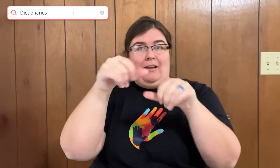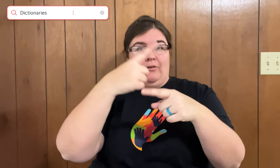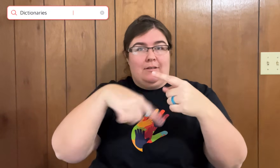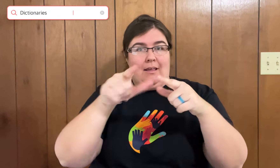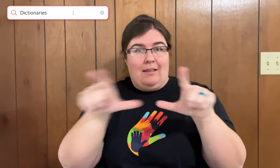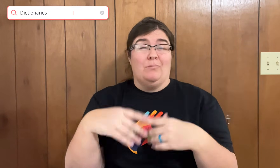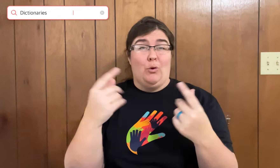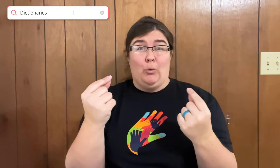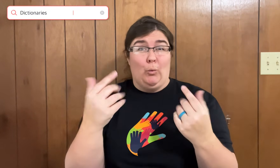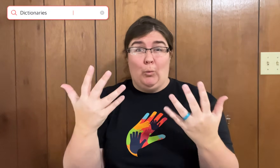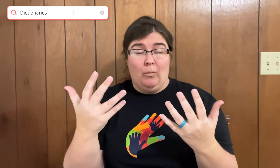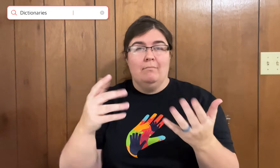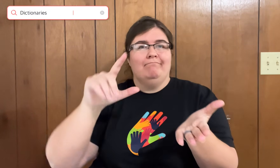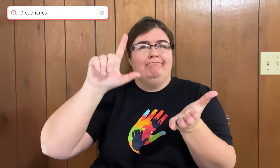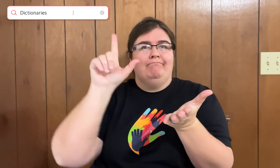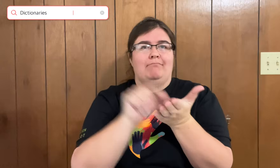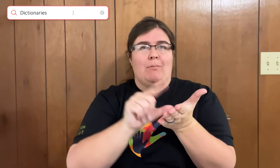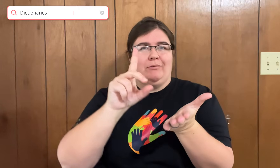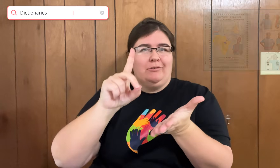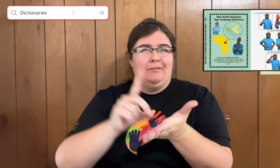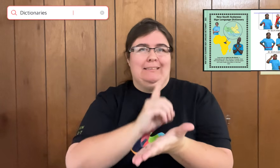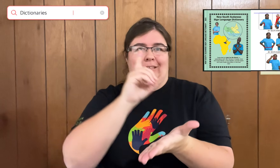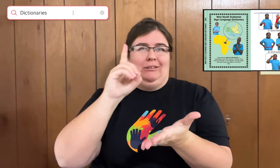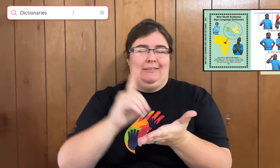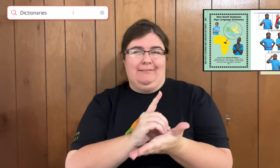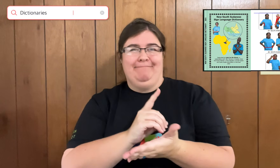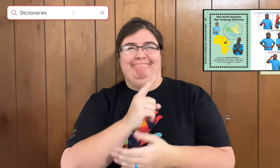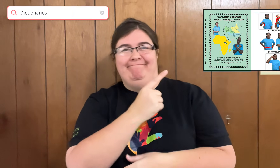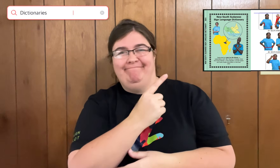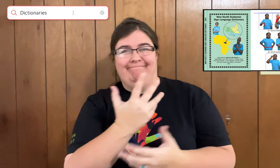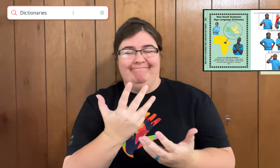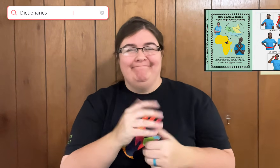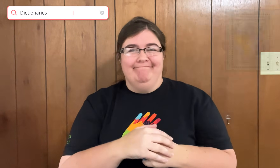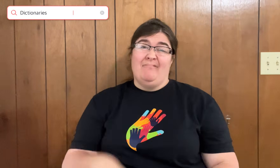language the first thing they do is publish a dictionary.